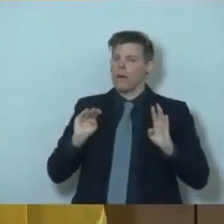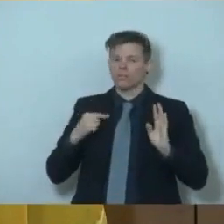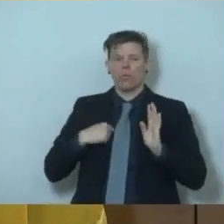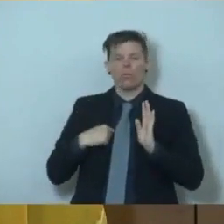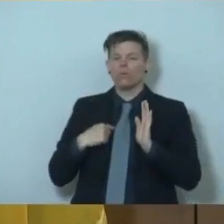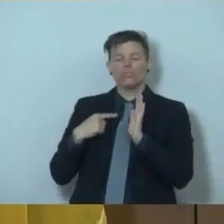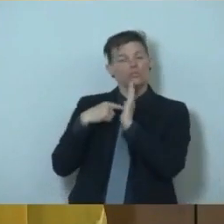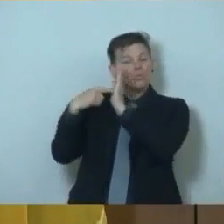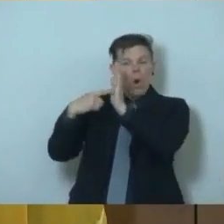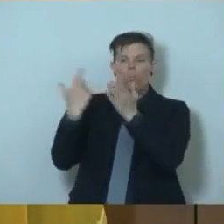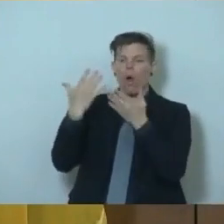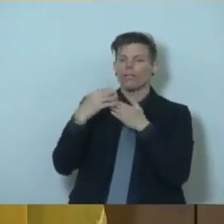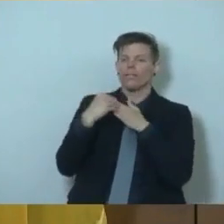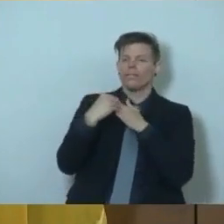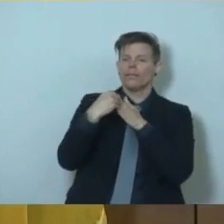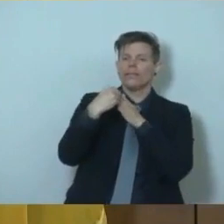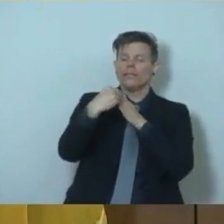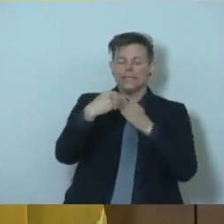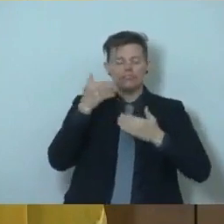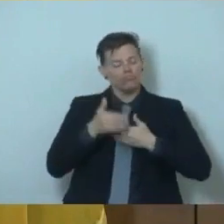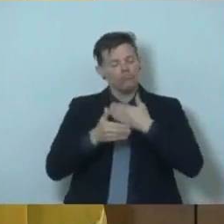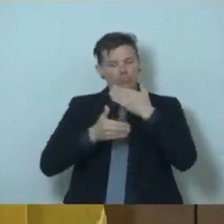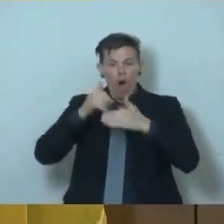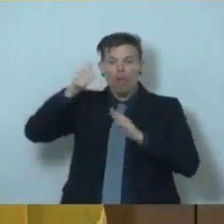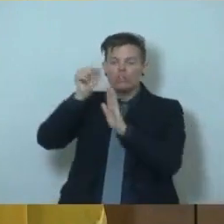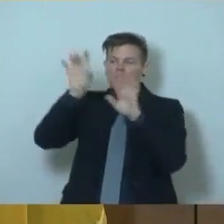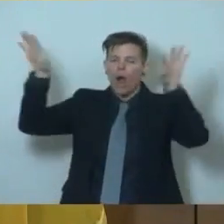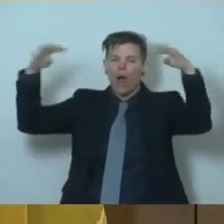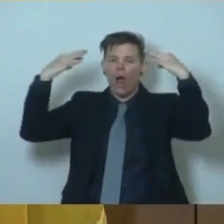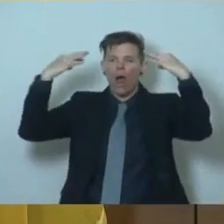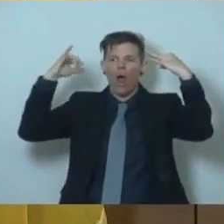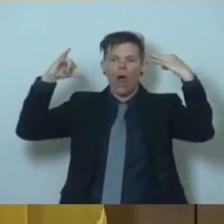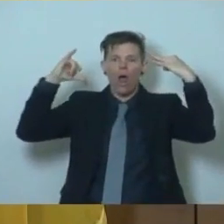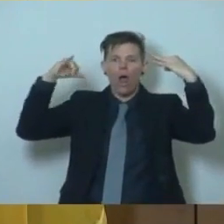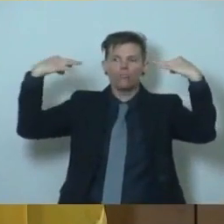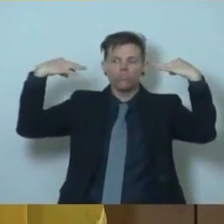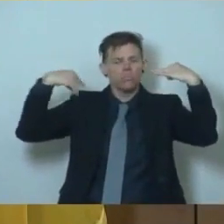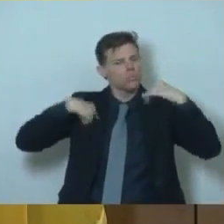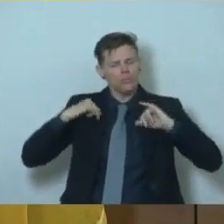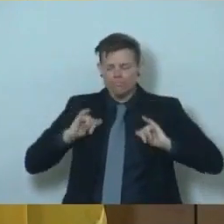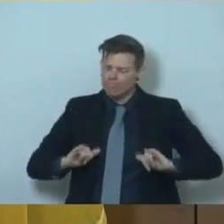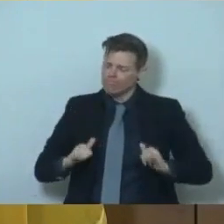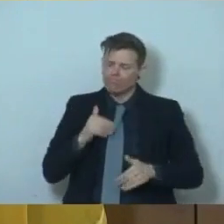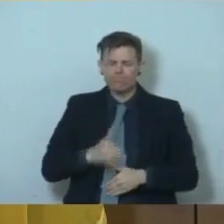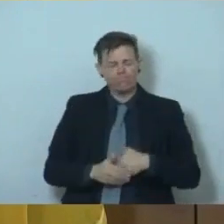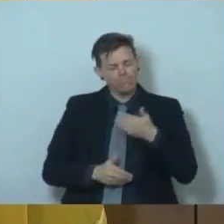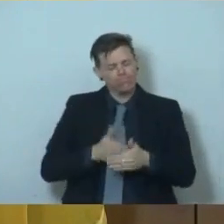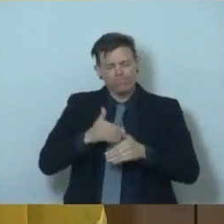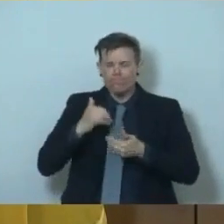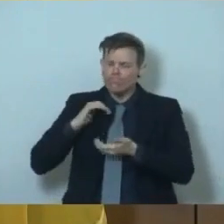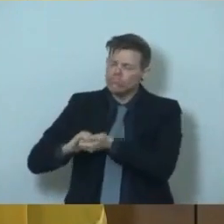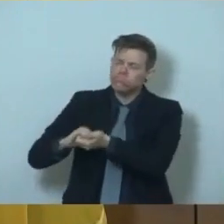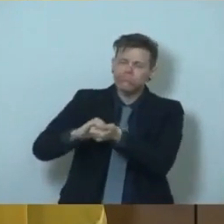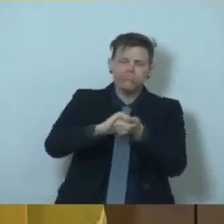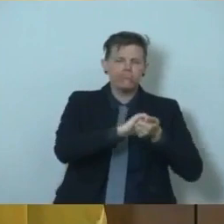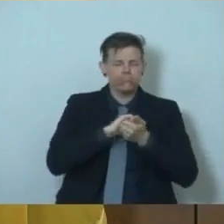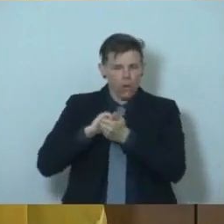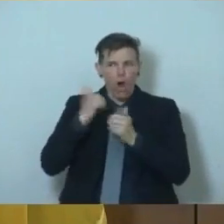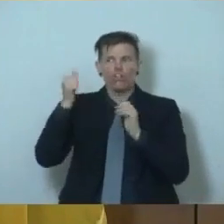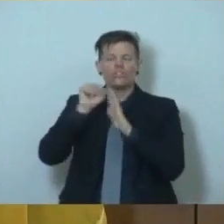THINK NEW MEXICO IS DEMONSTRATED LEADERSHIP IN WAYS MOST STATES HAVE NOT SEEN BECAUSE WE'RE TRYING TO DO IT ALTOGETHER.